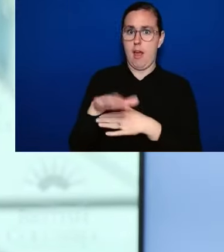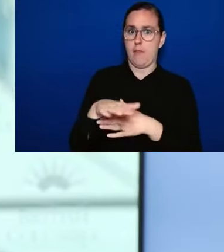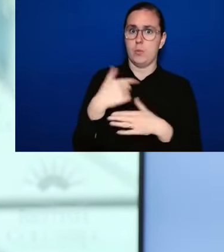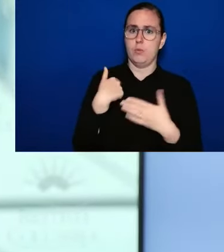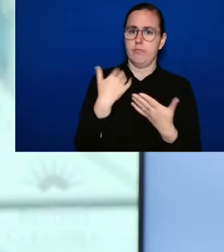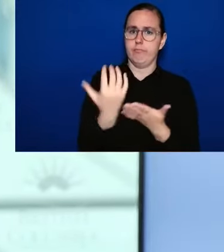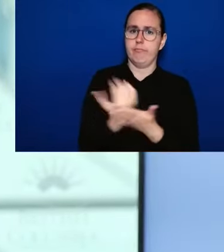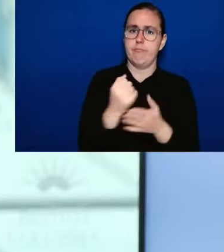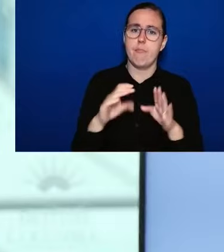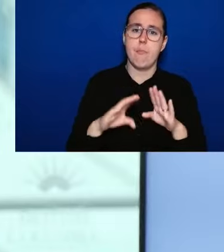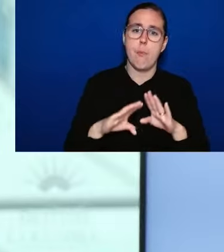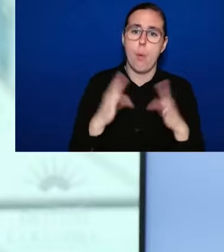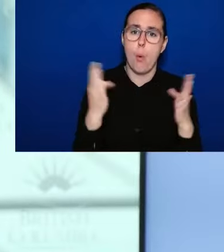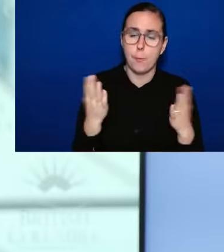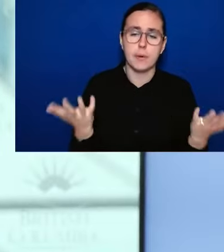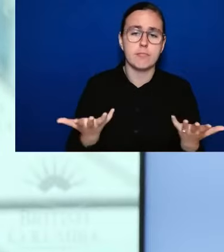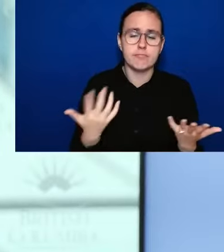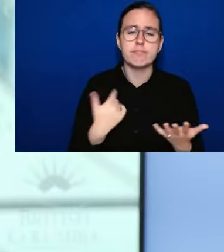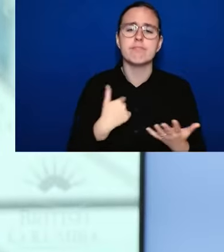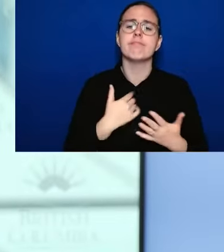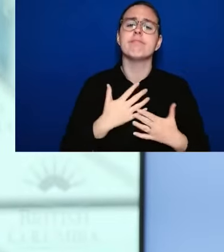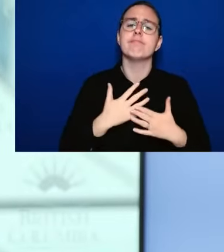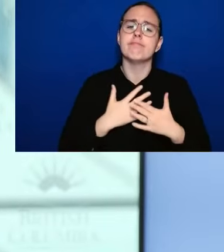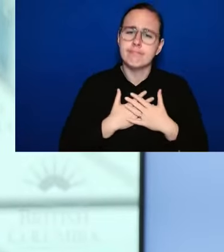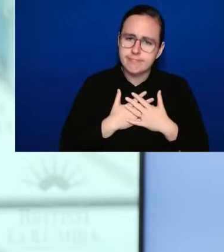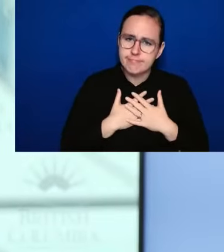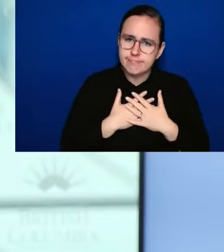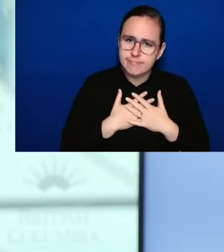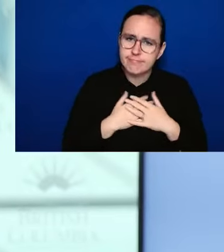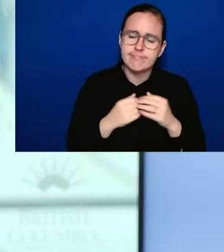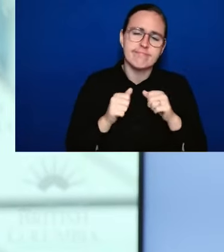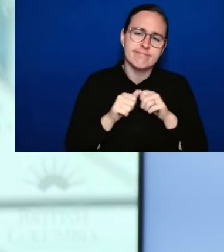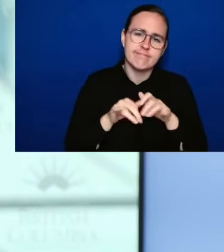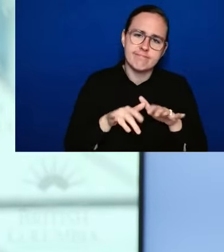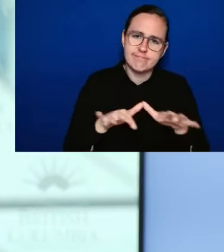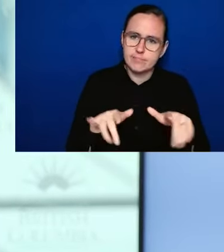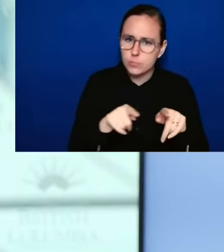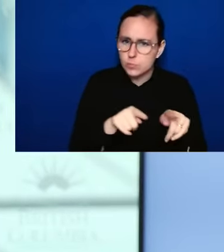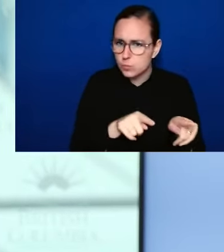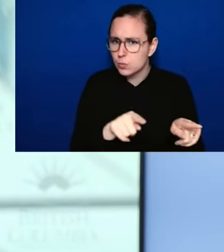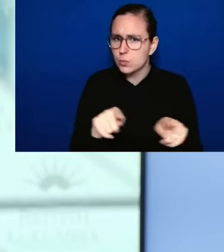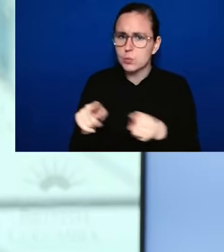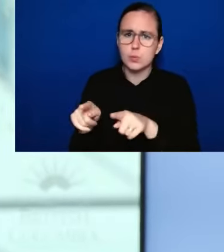and loss to our my getting kids.